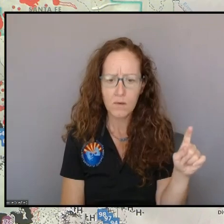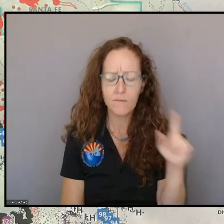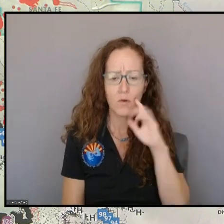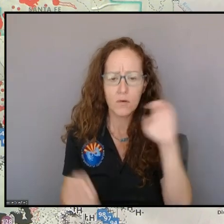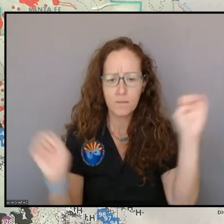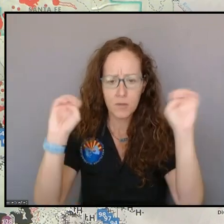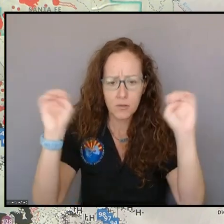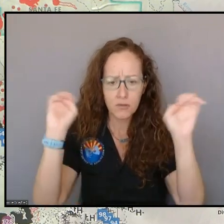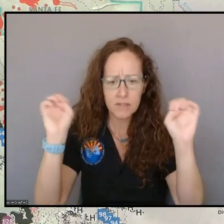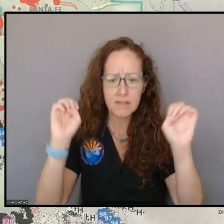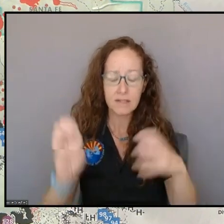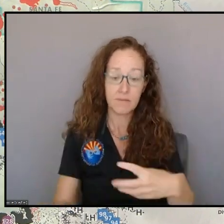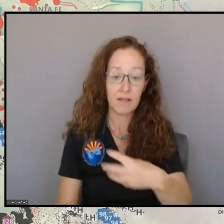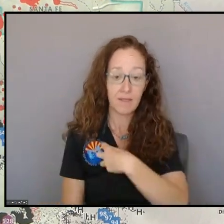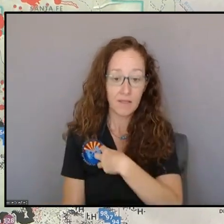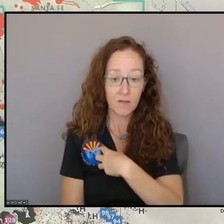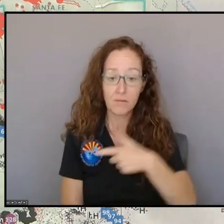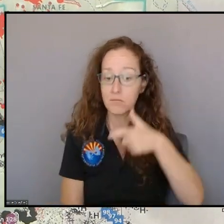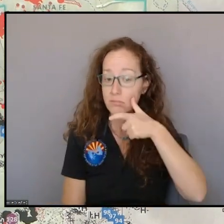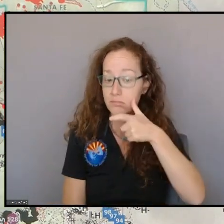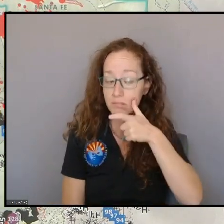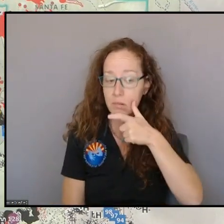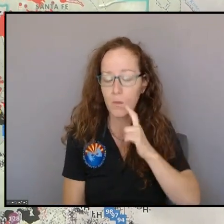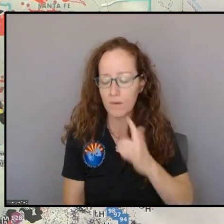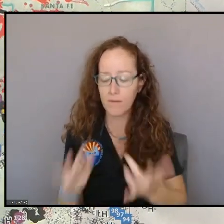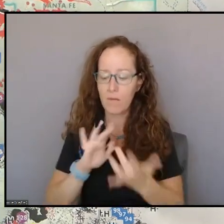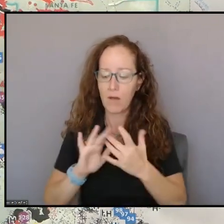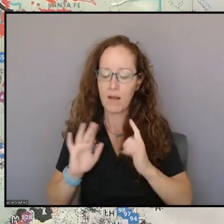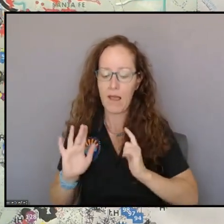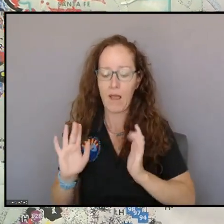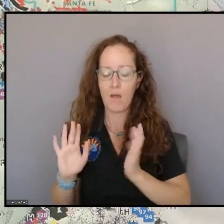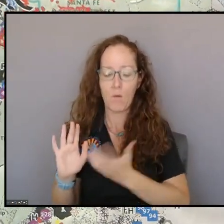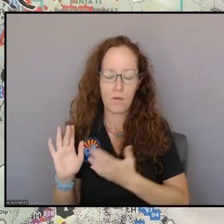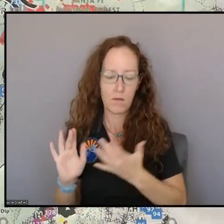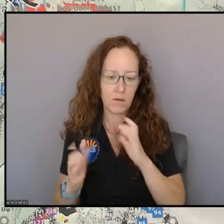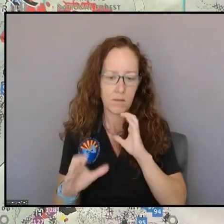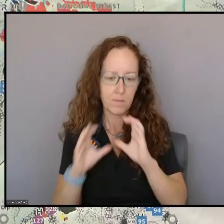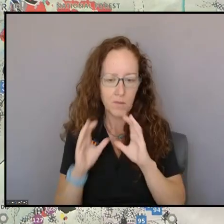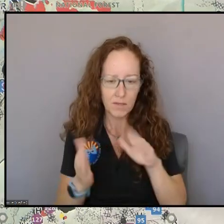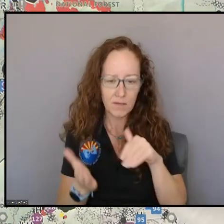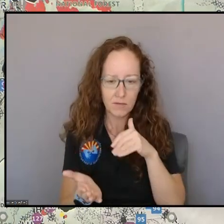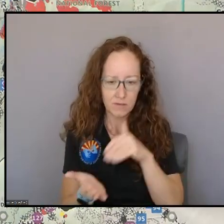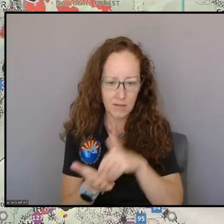with our communication centers, and we will dispatch the appropriate resources to go investigate those calls. So,